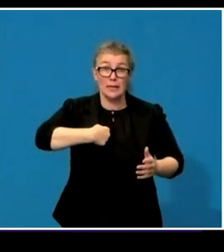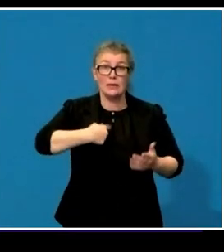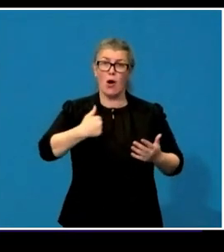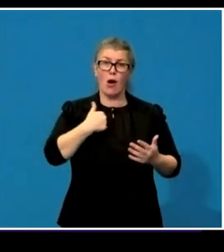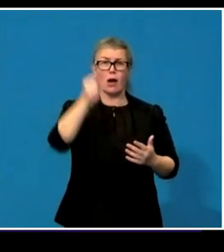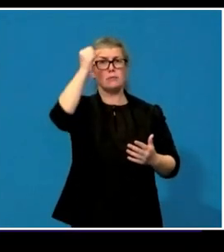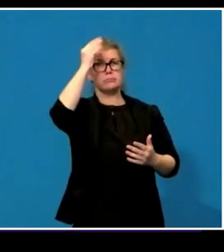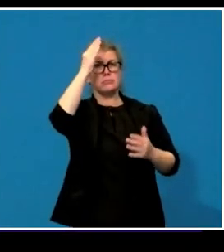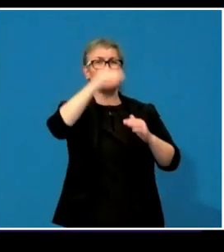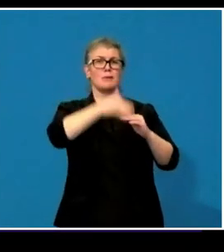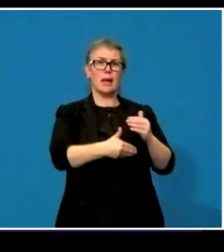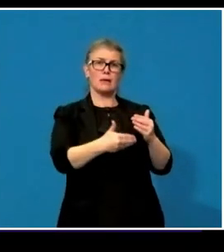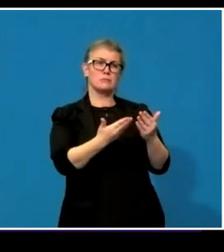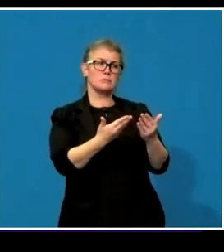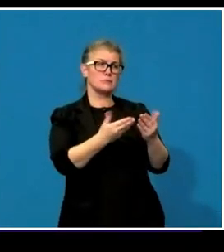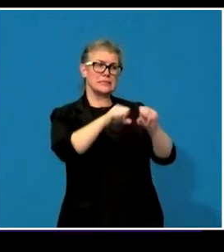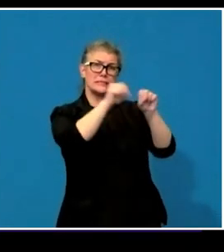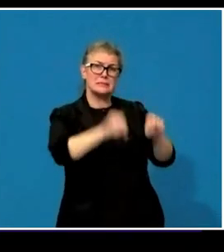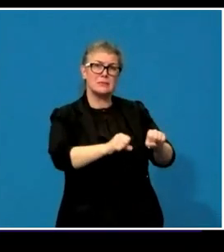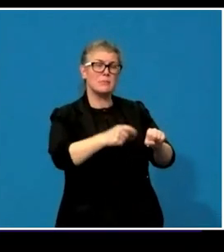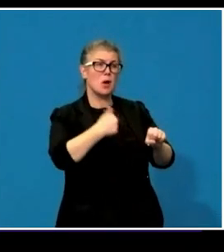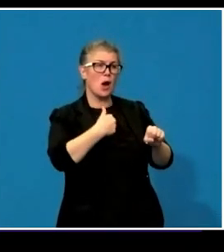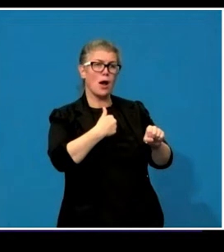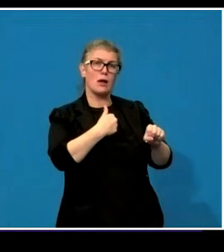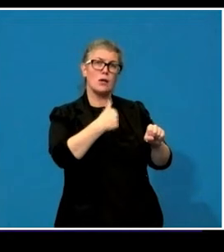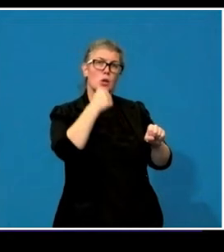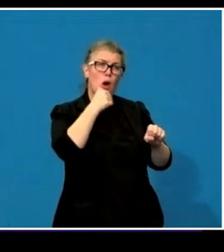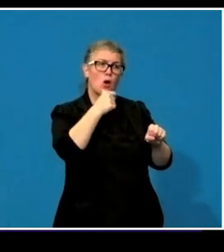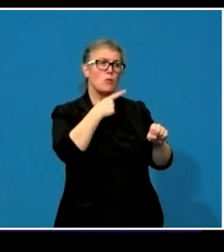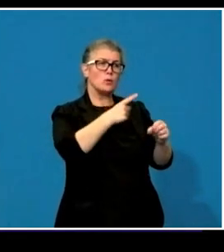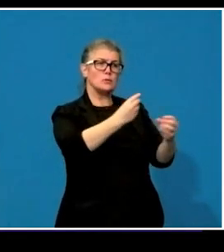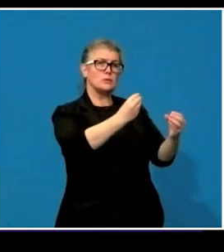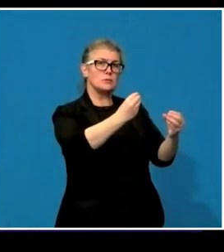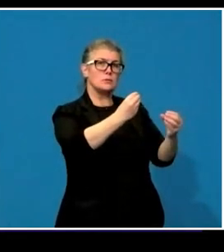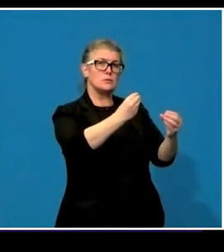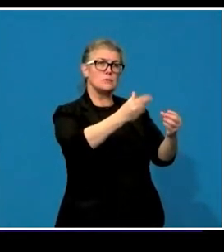I am knowledgeable, and if I don't know something, I know where to go and get the